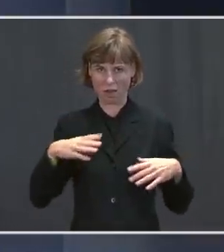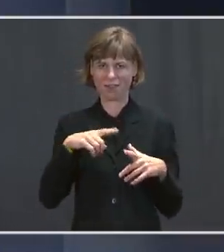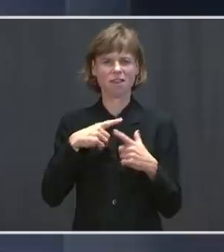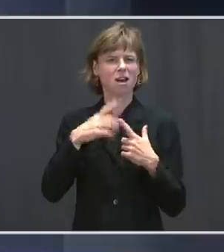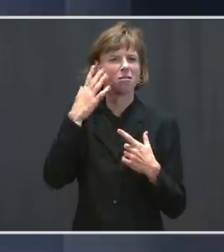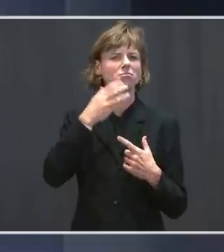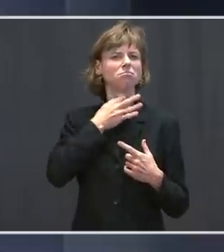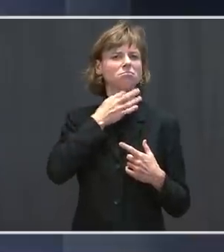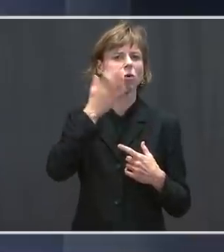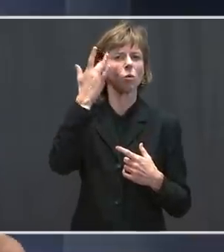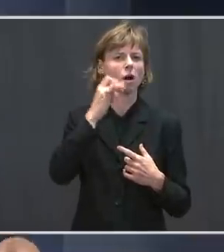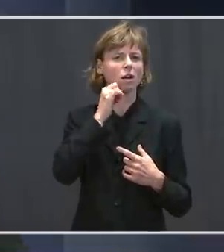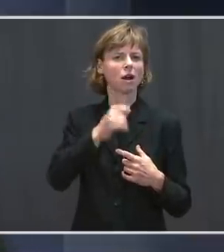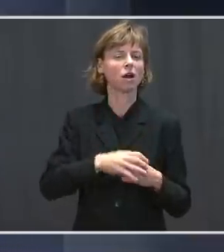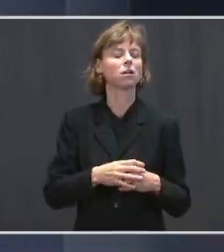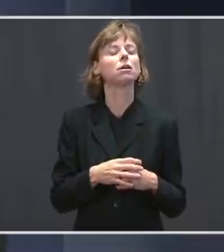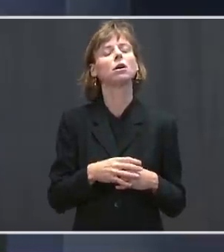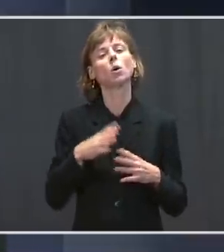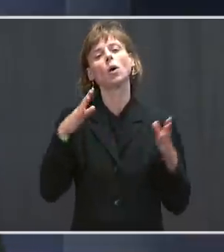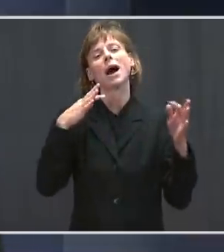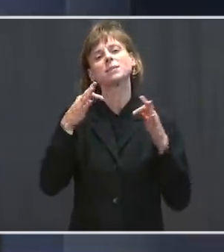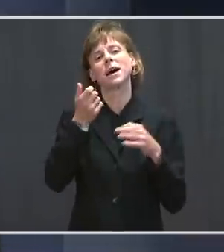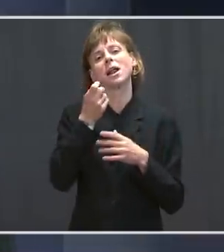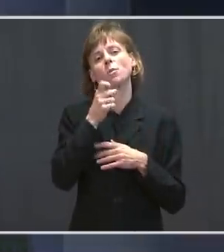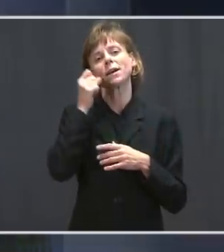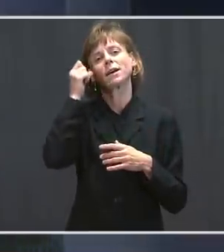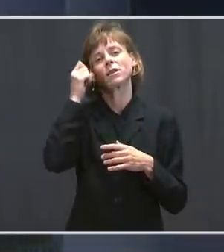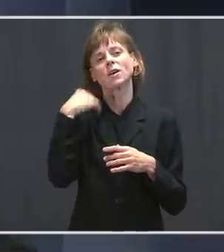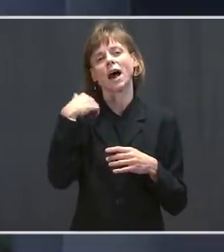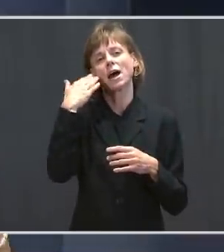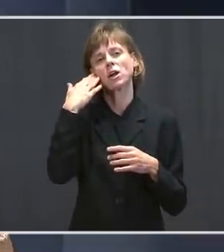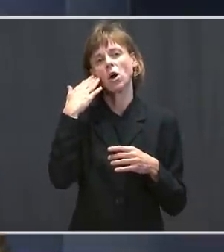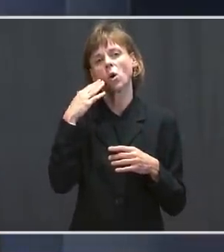a little bit yesterday, but I know it's a popular and good question.